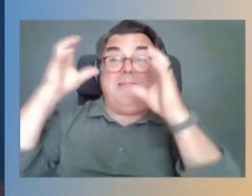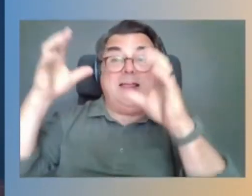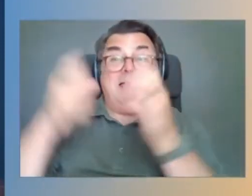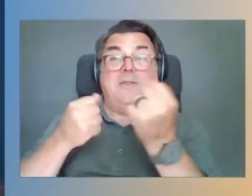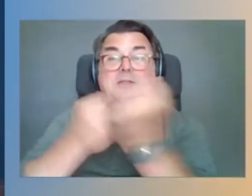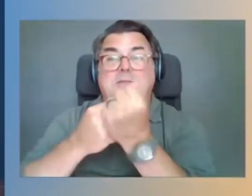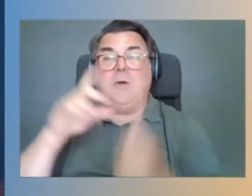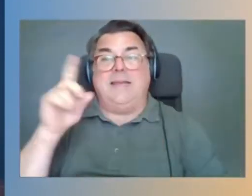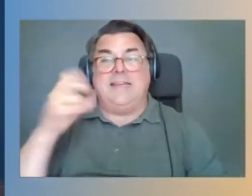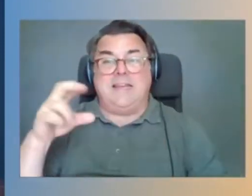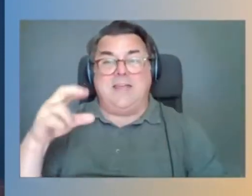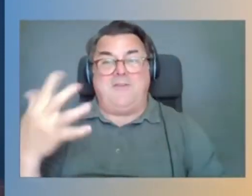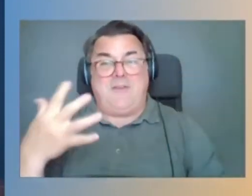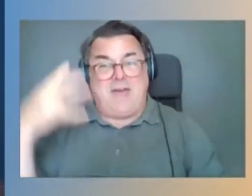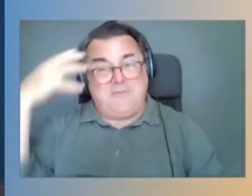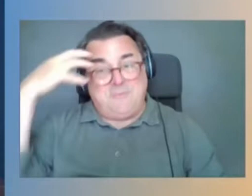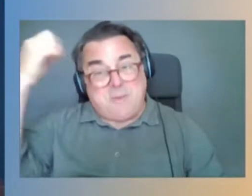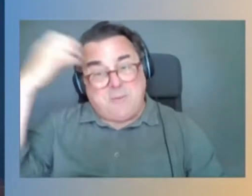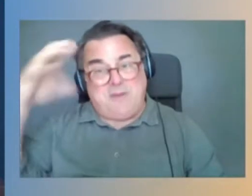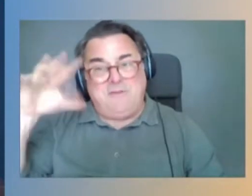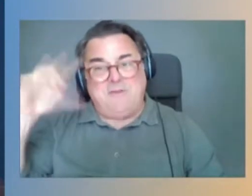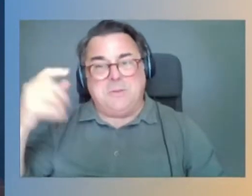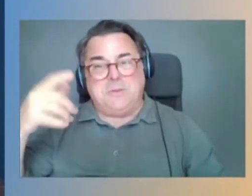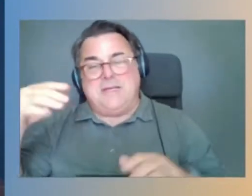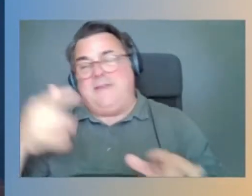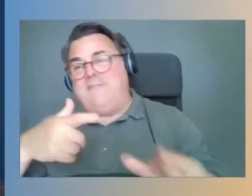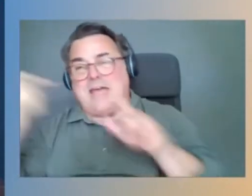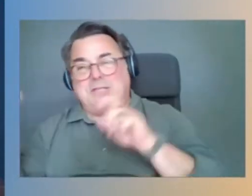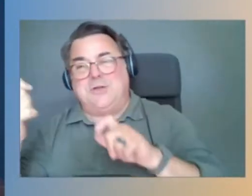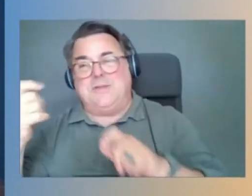which is 50% faster than DDR4's maximum data rate.